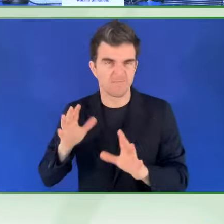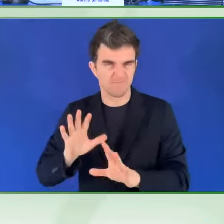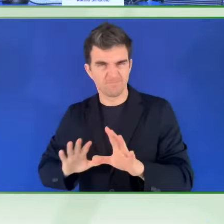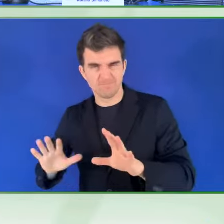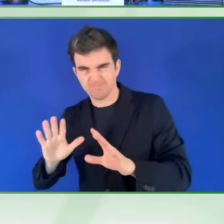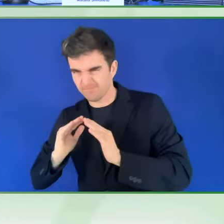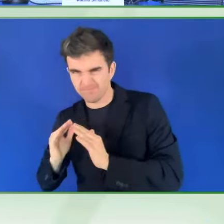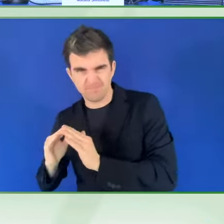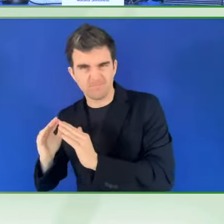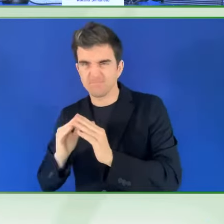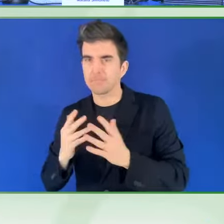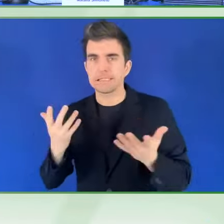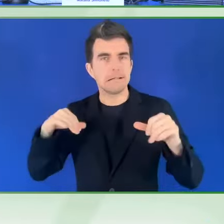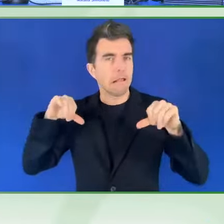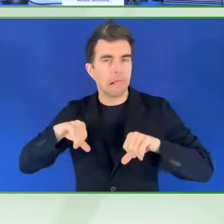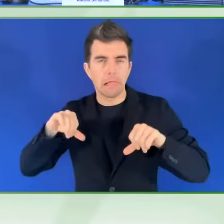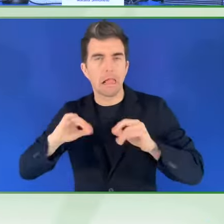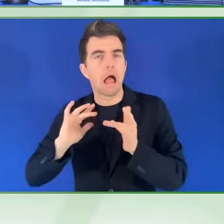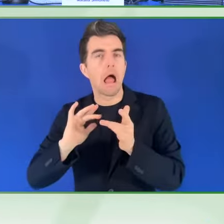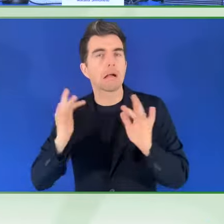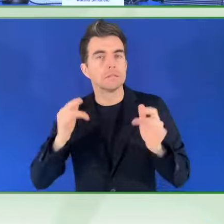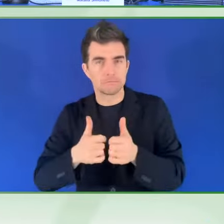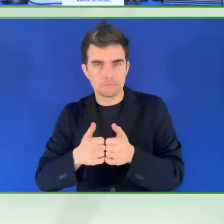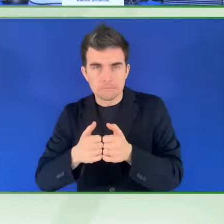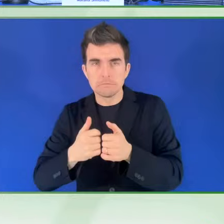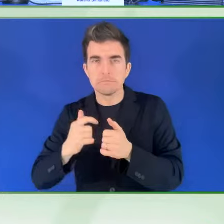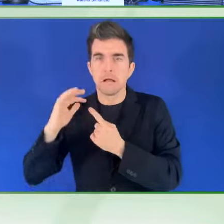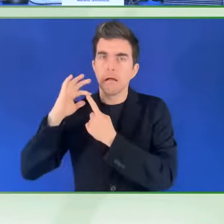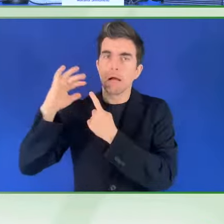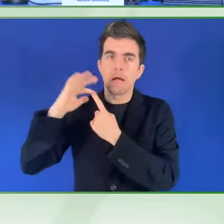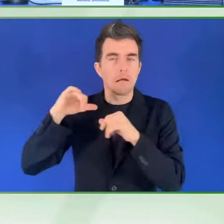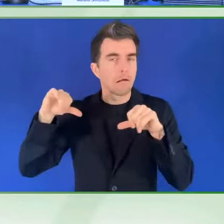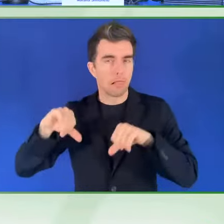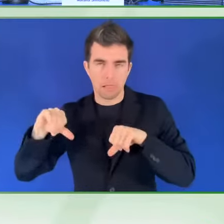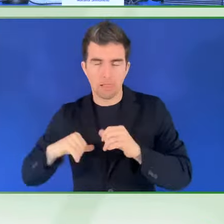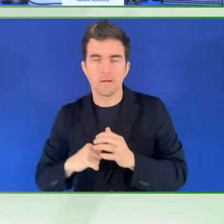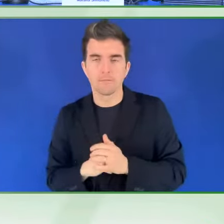We continue breaking barriers through creation, education, and collaboration.